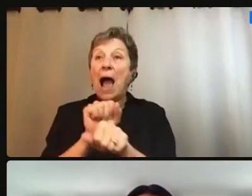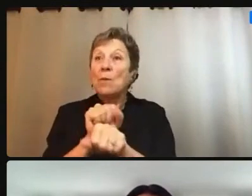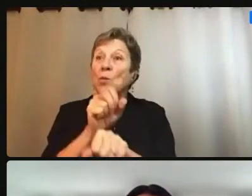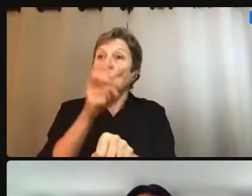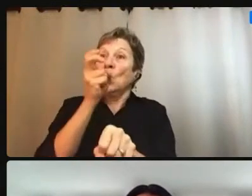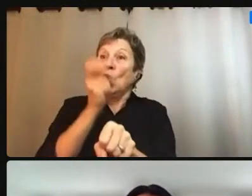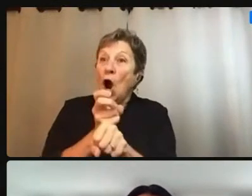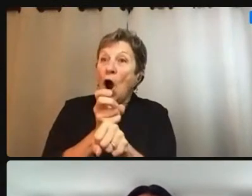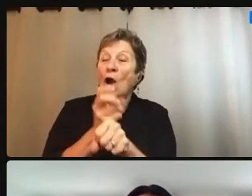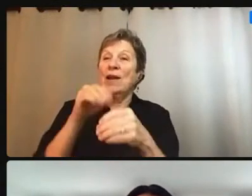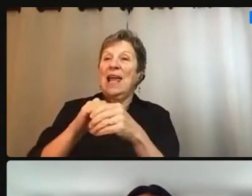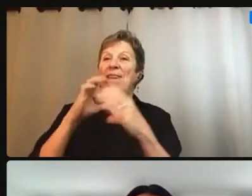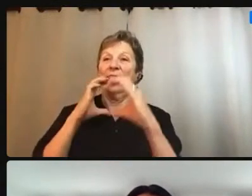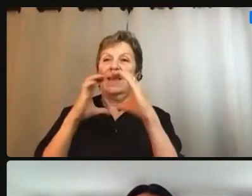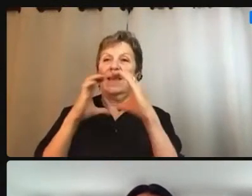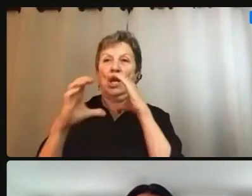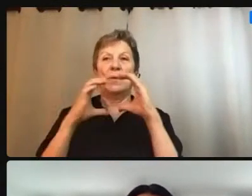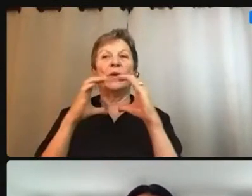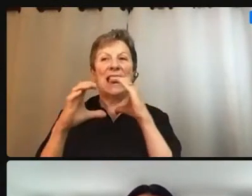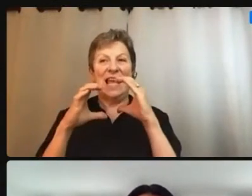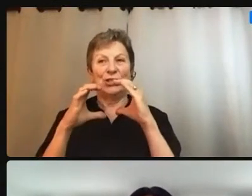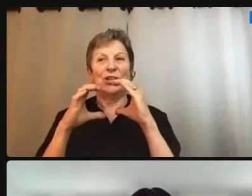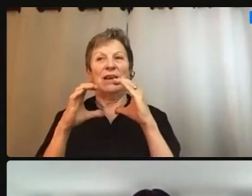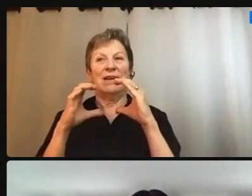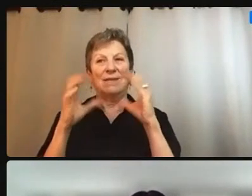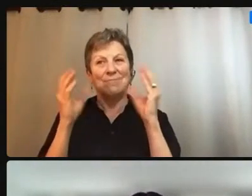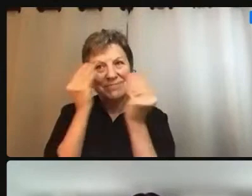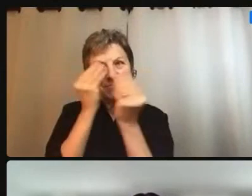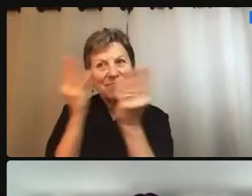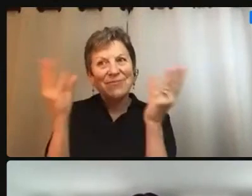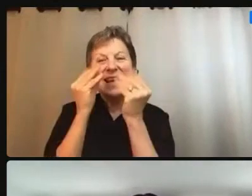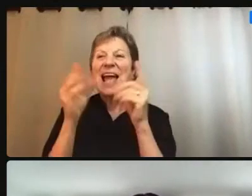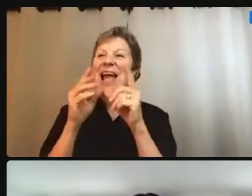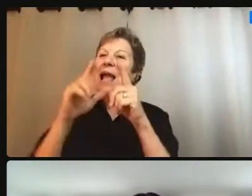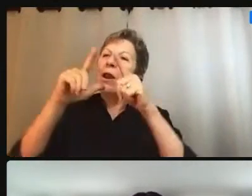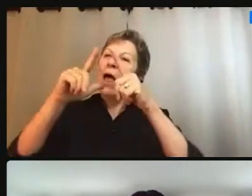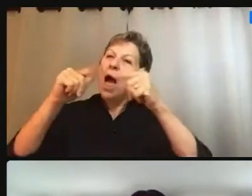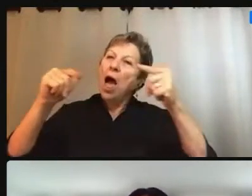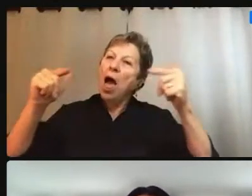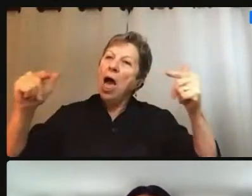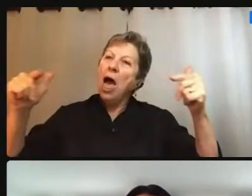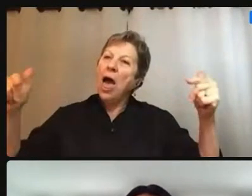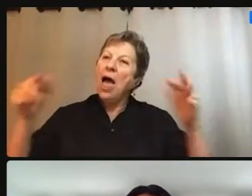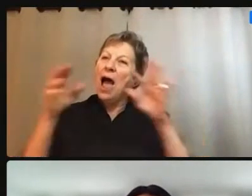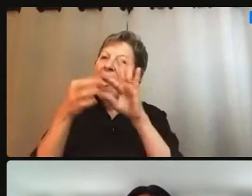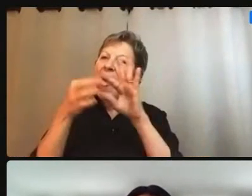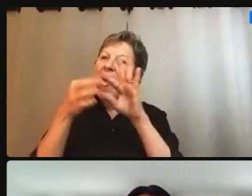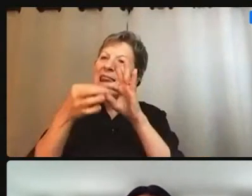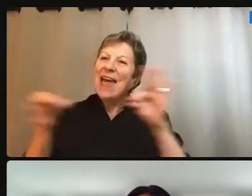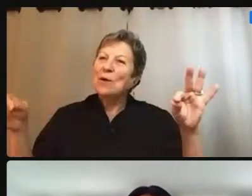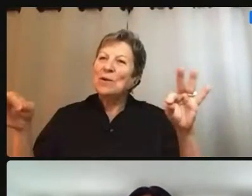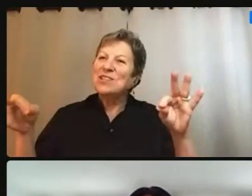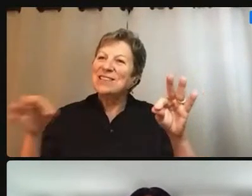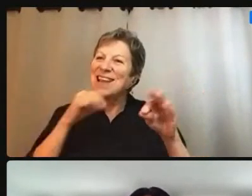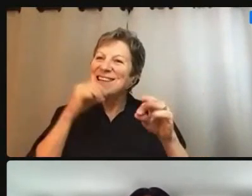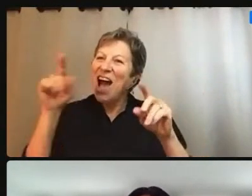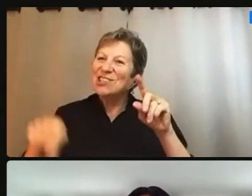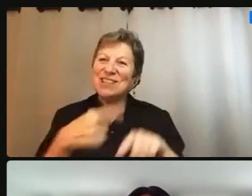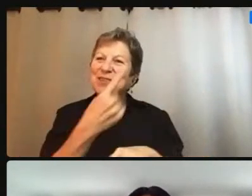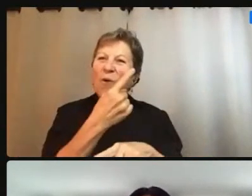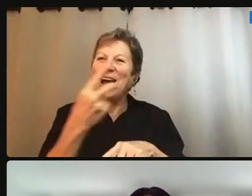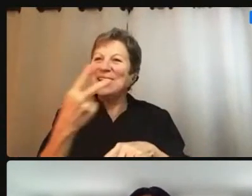I THINK THAT I WOULD WORK